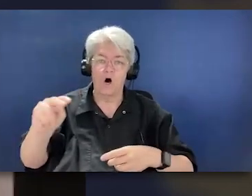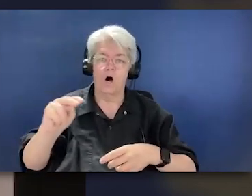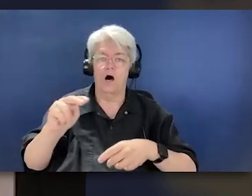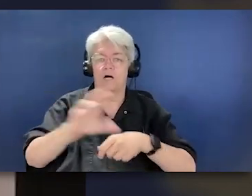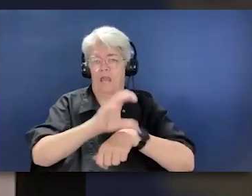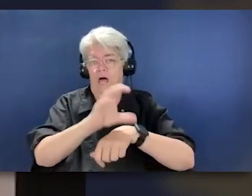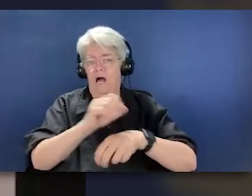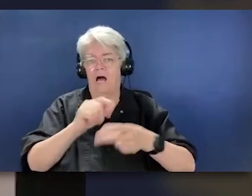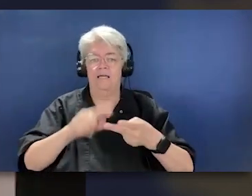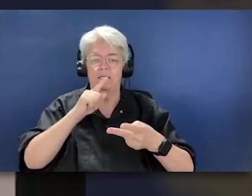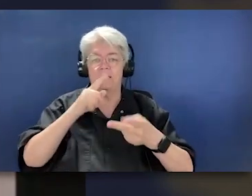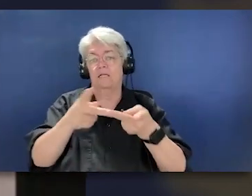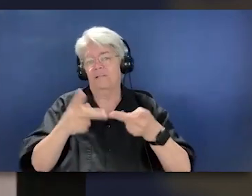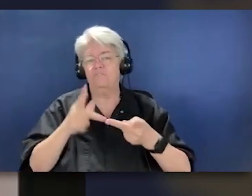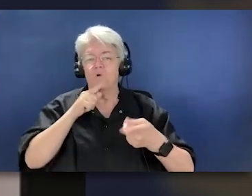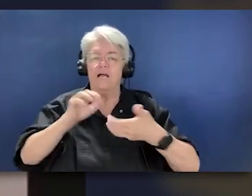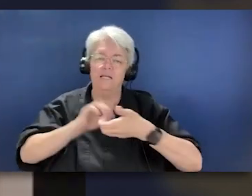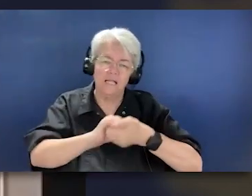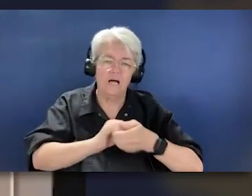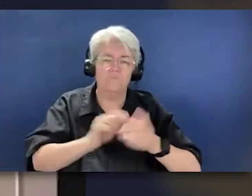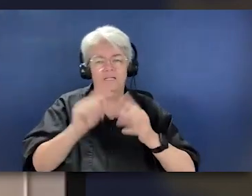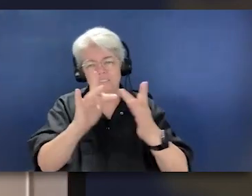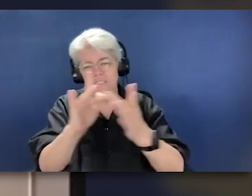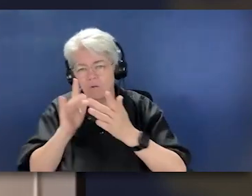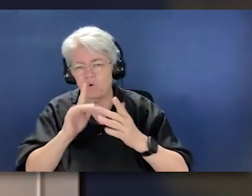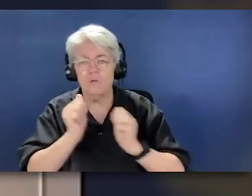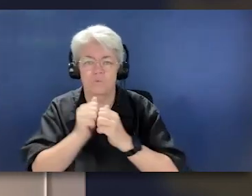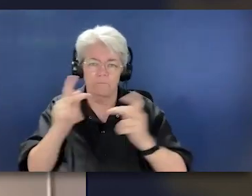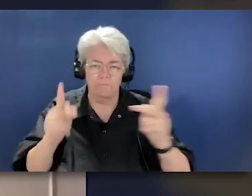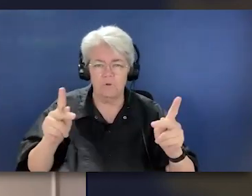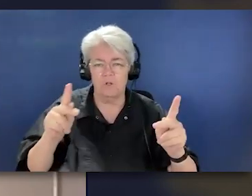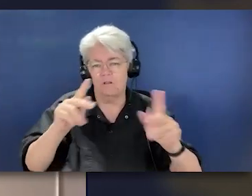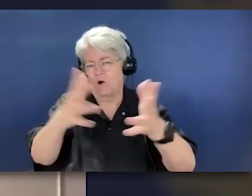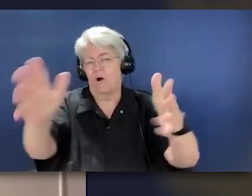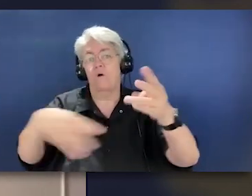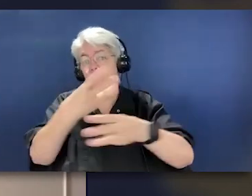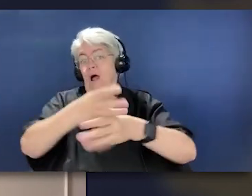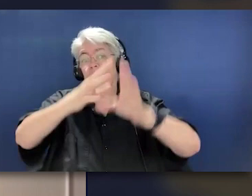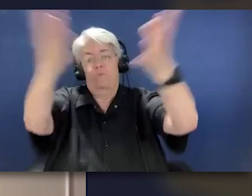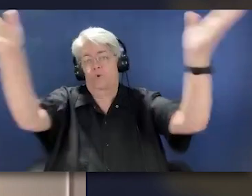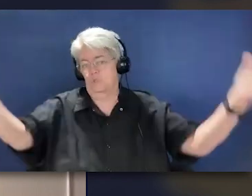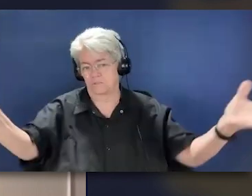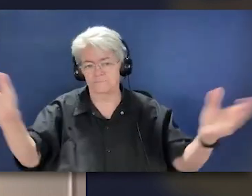where I was collaborating and networking with folks around the world. I’m not doing quite as